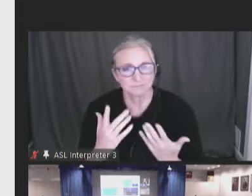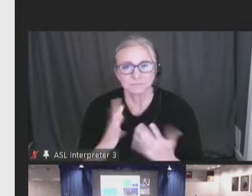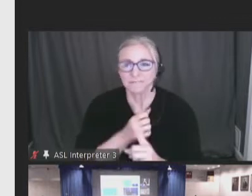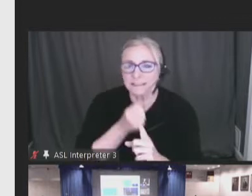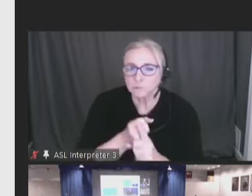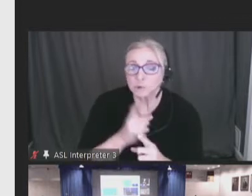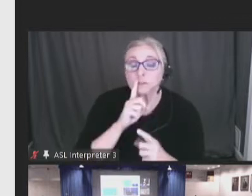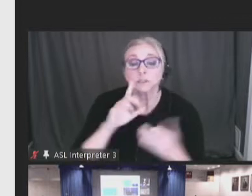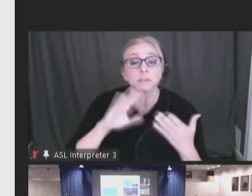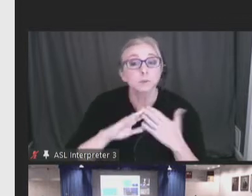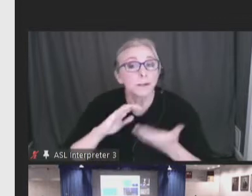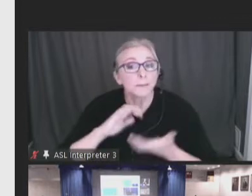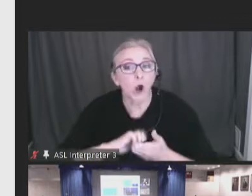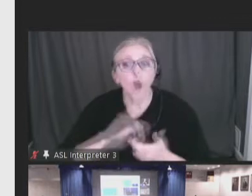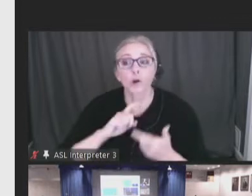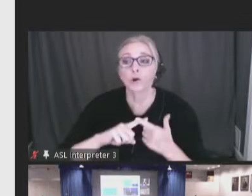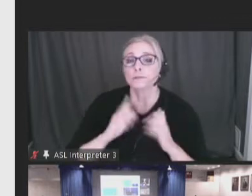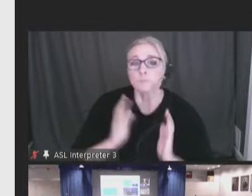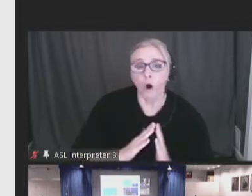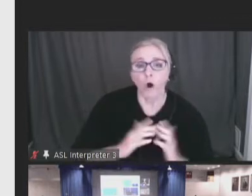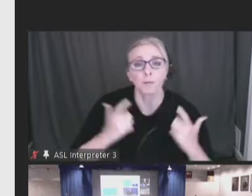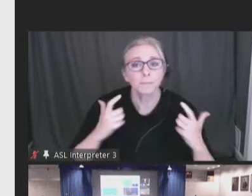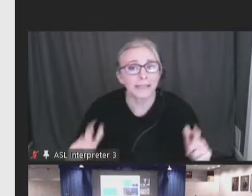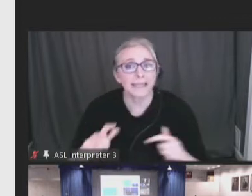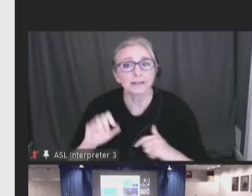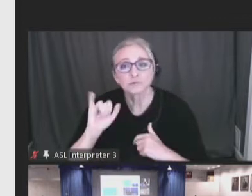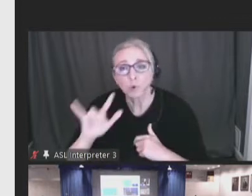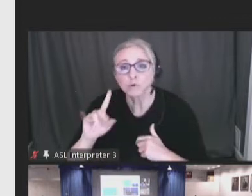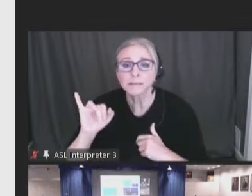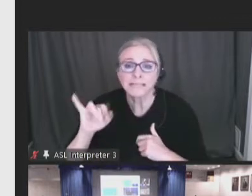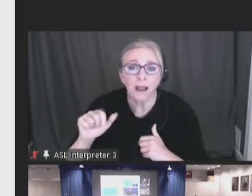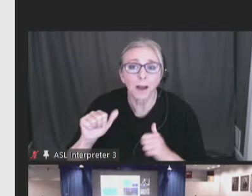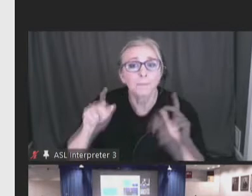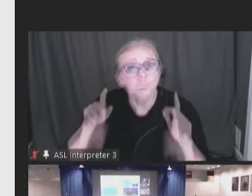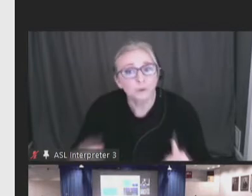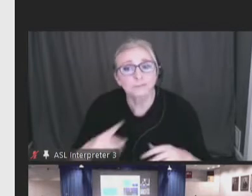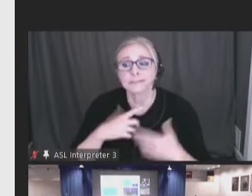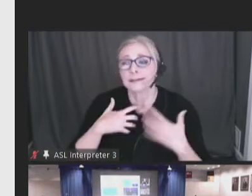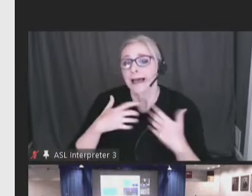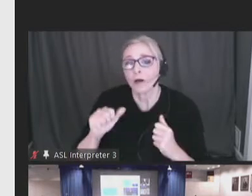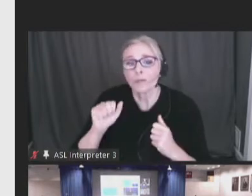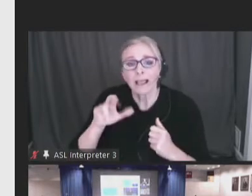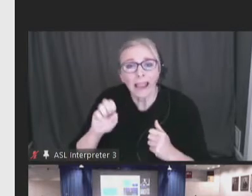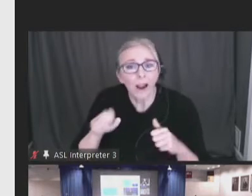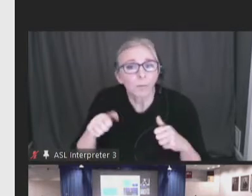community partner, big or small, a social media personality, a healthcare provider, et cetera.